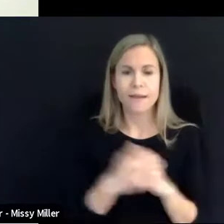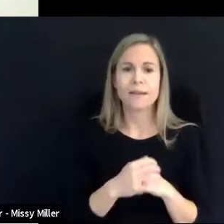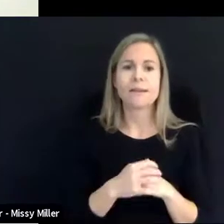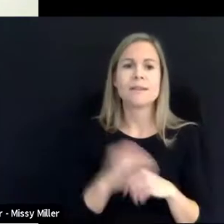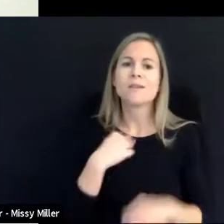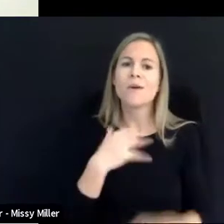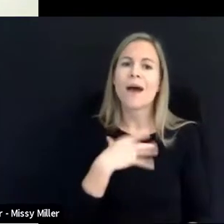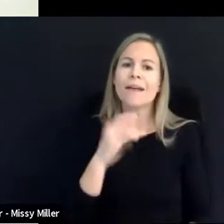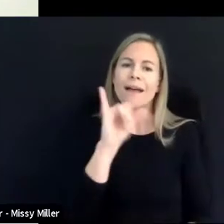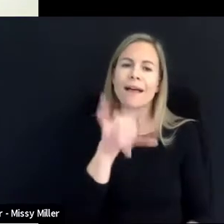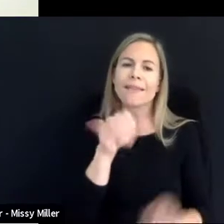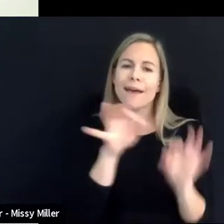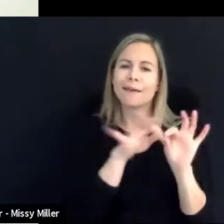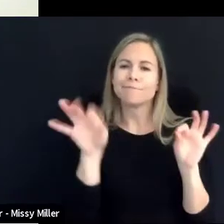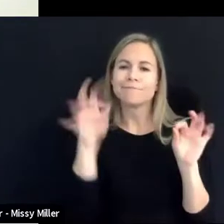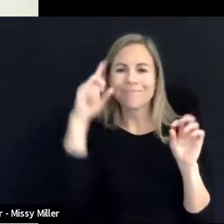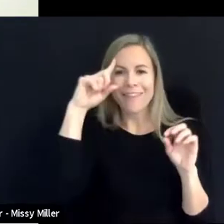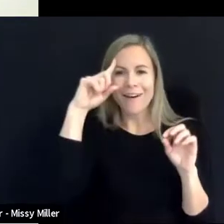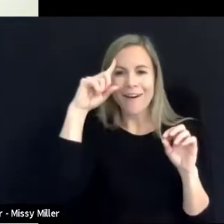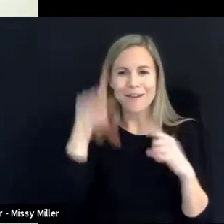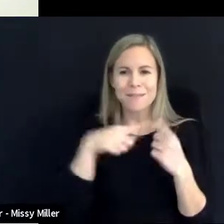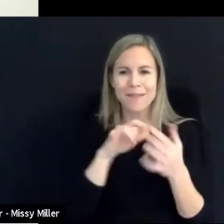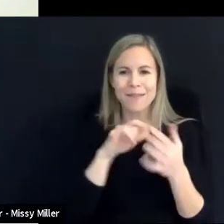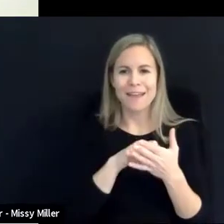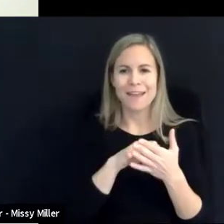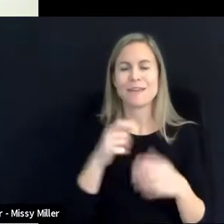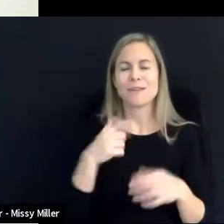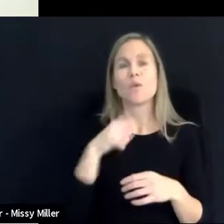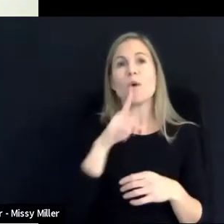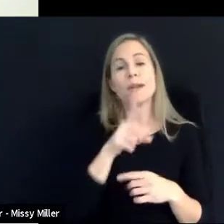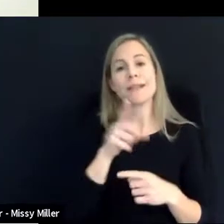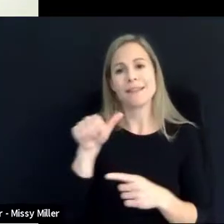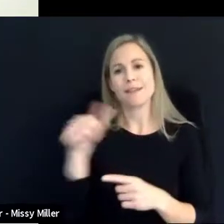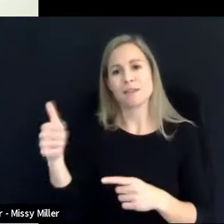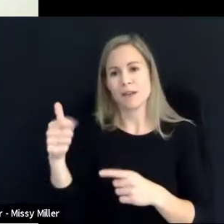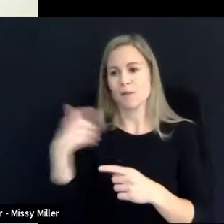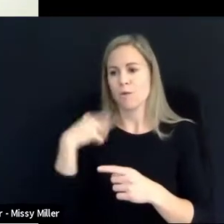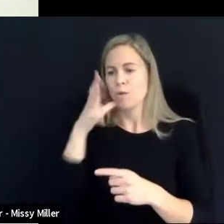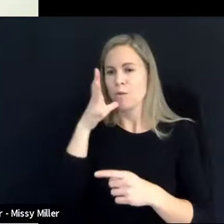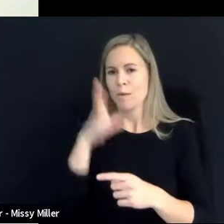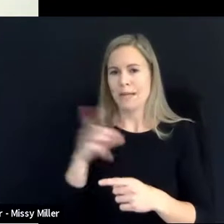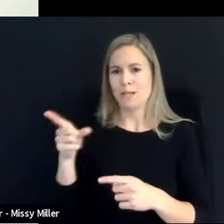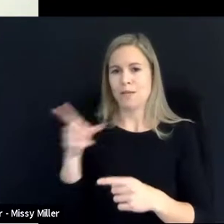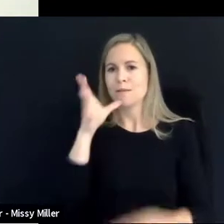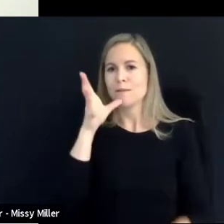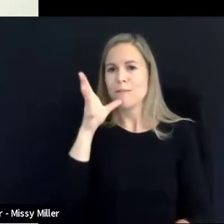of actually there's a parenting expert from Toronto. She and I did an article.